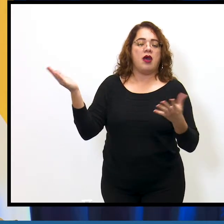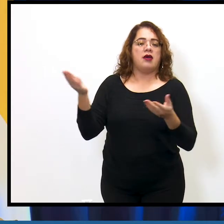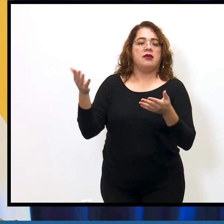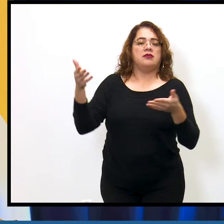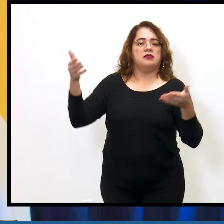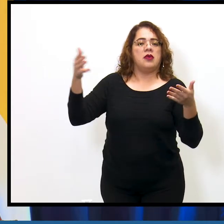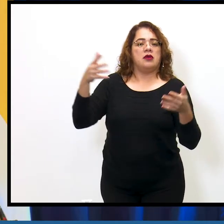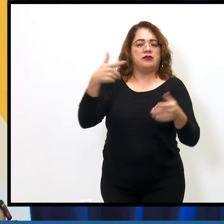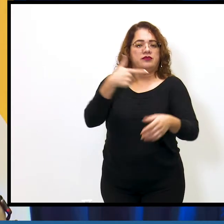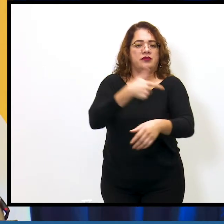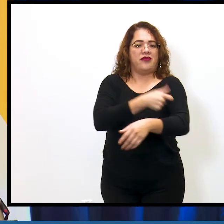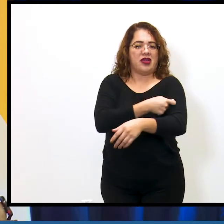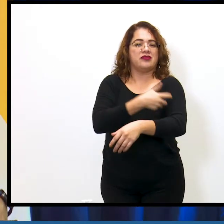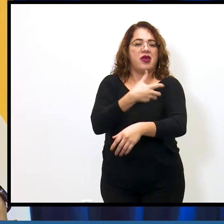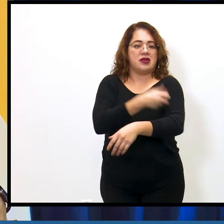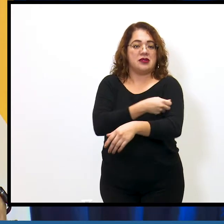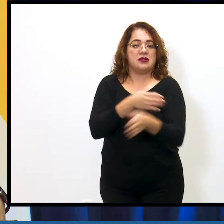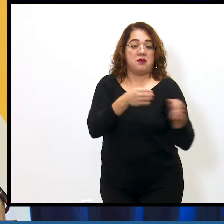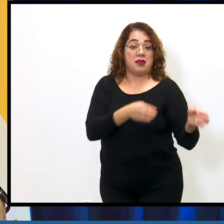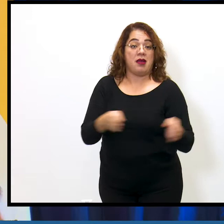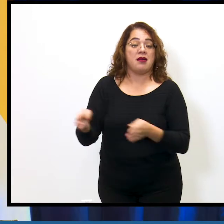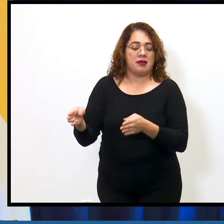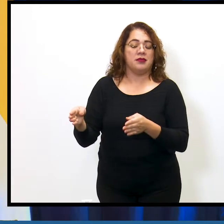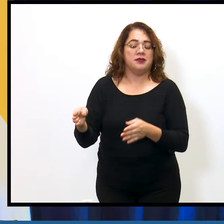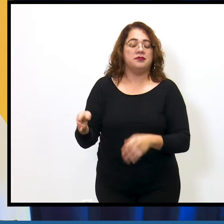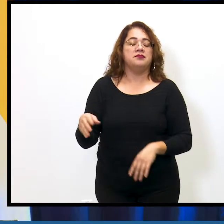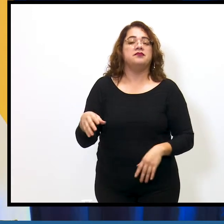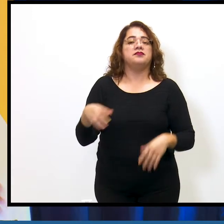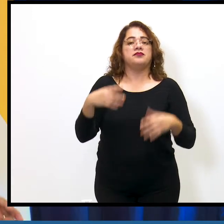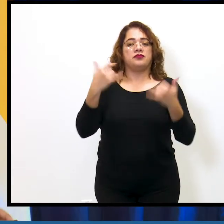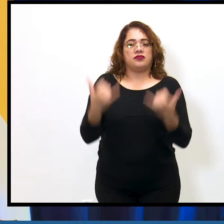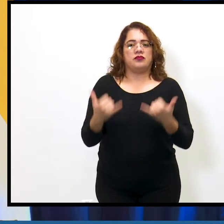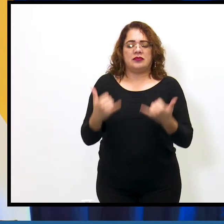We are of course doing everything we can to get everyone vaccinated as soon as possible.